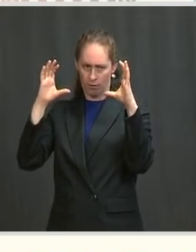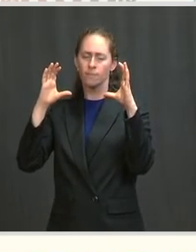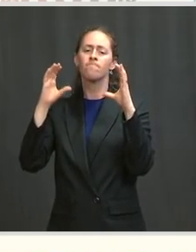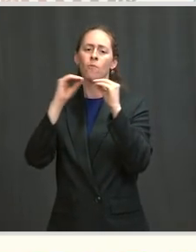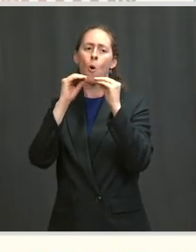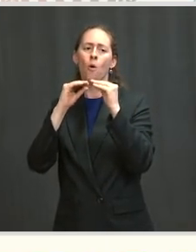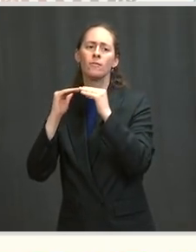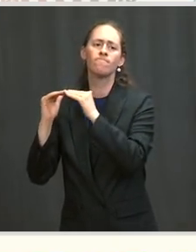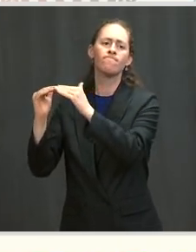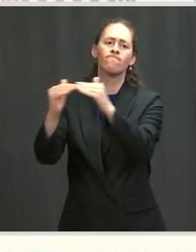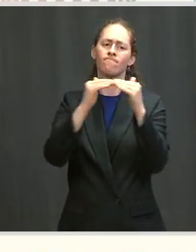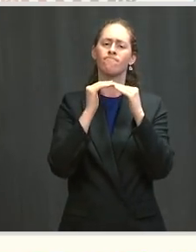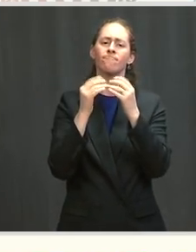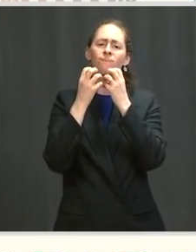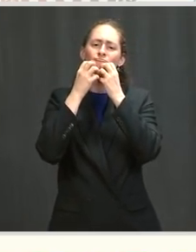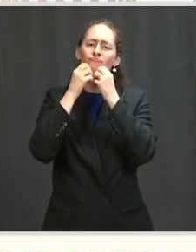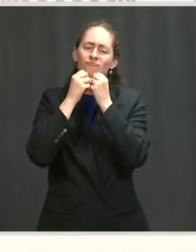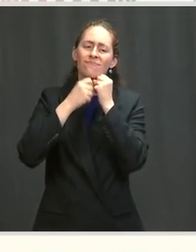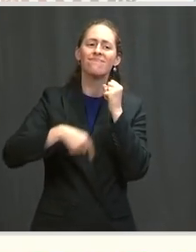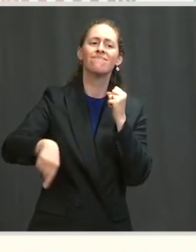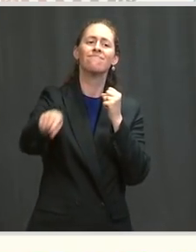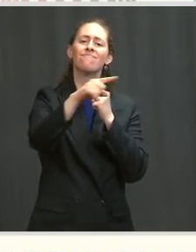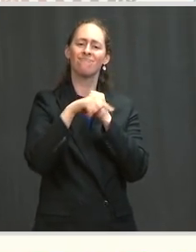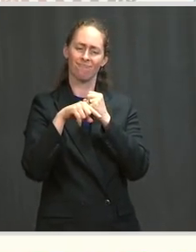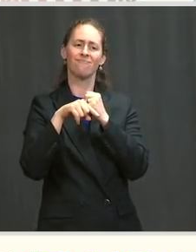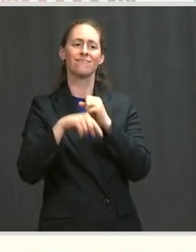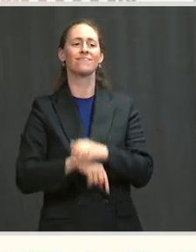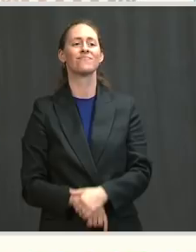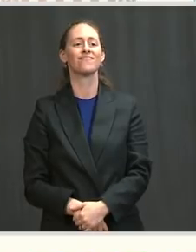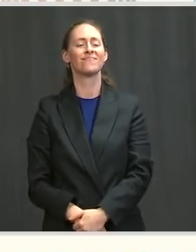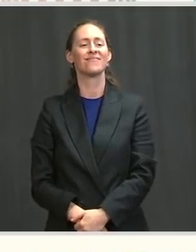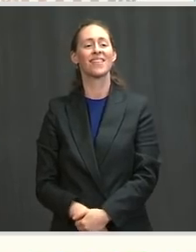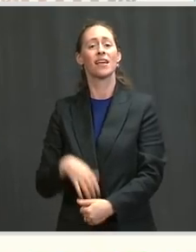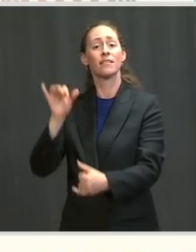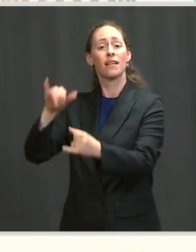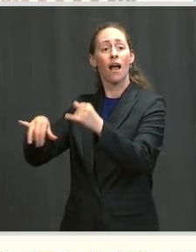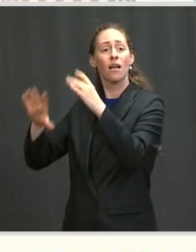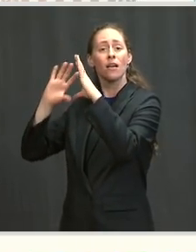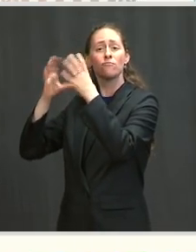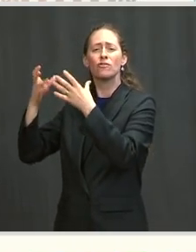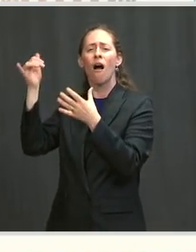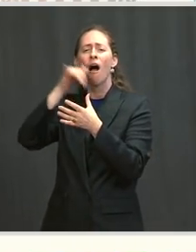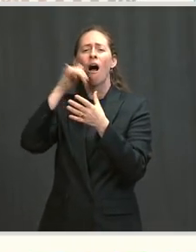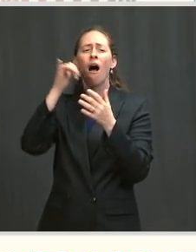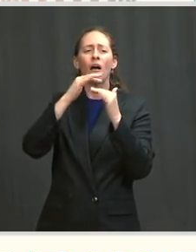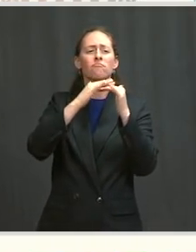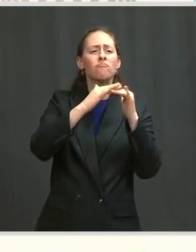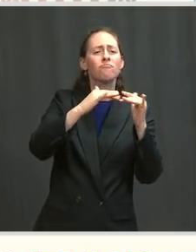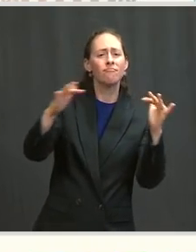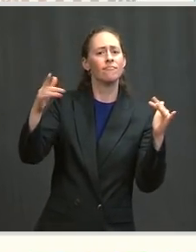It's reflected in the very makeup of this administration, full of extraordinary out public servants, including Dr. Rachel Levine.